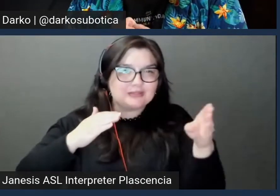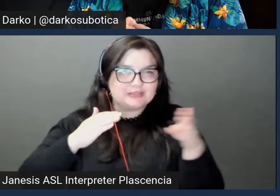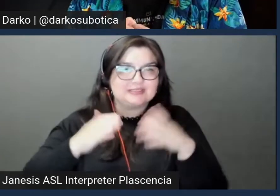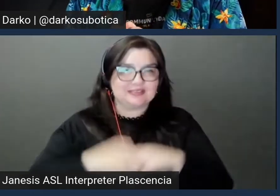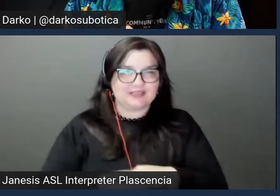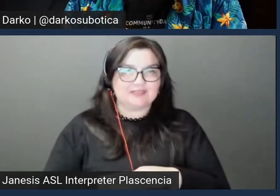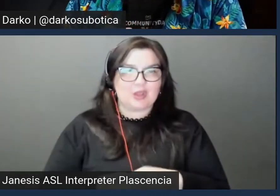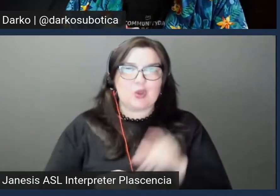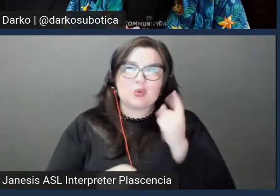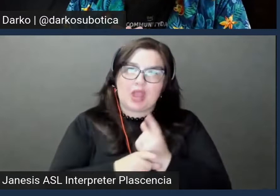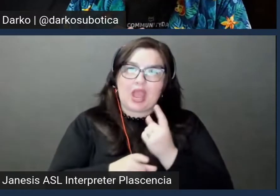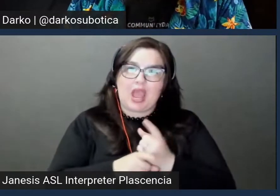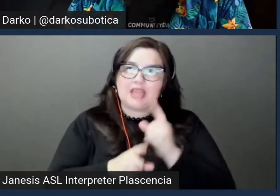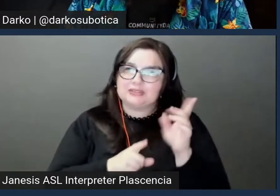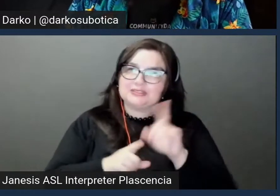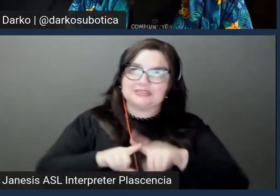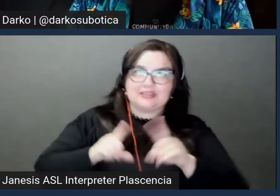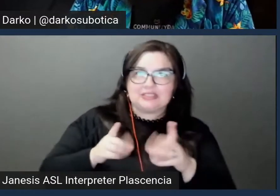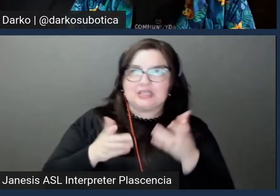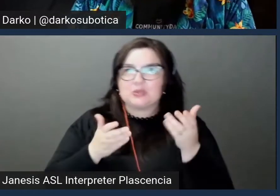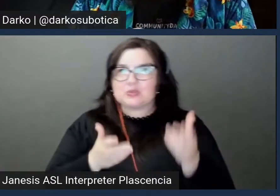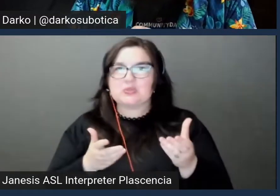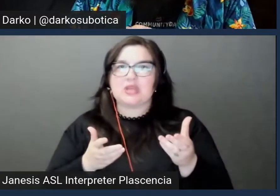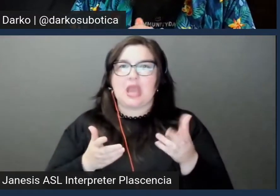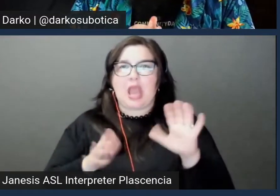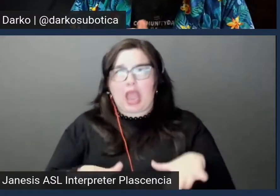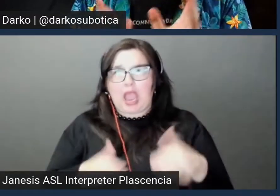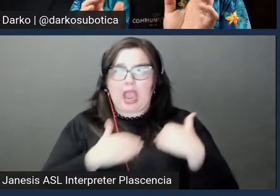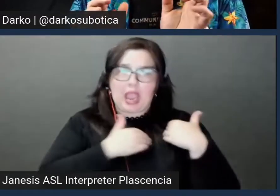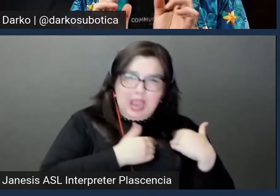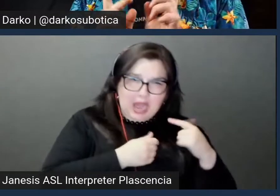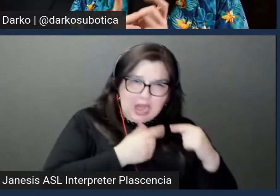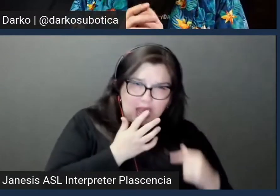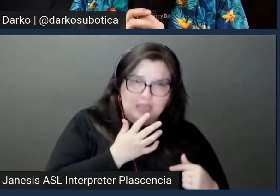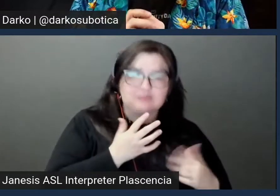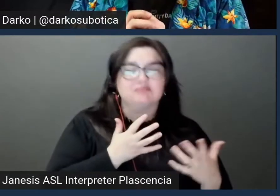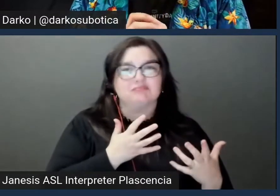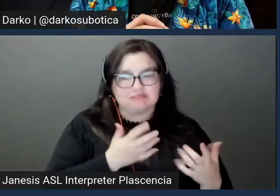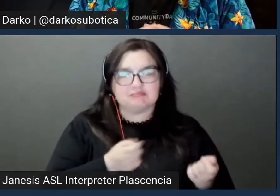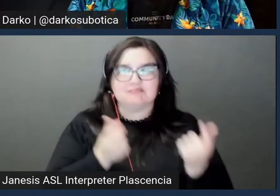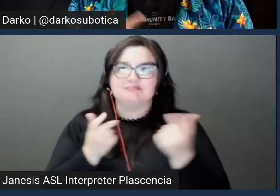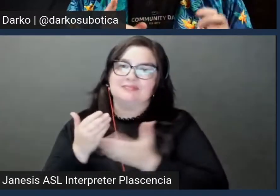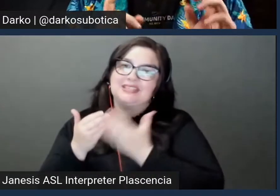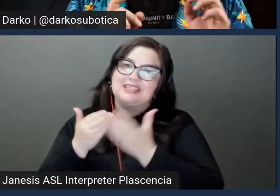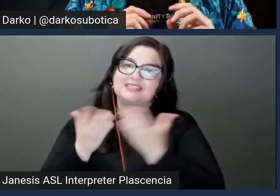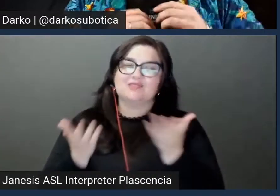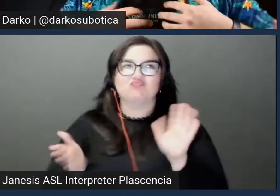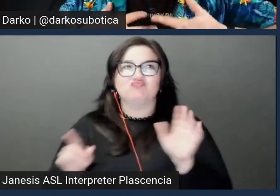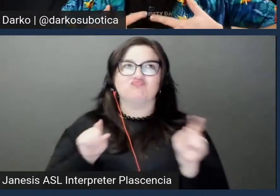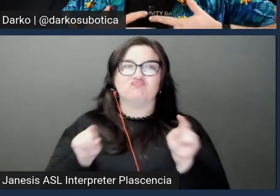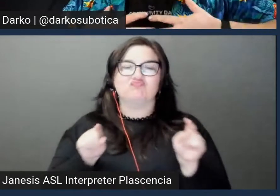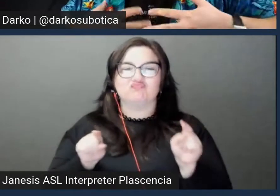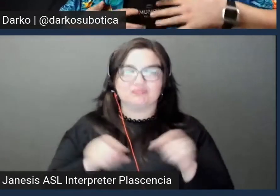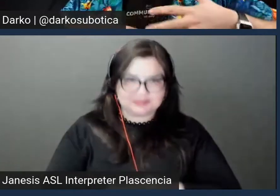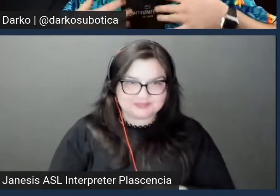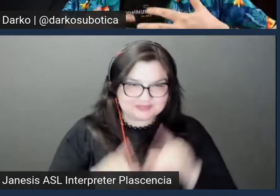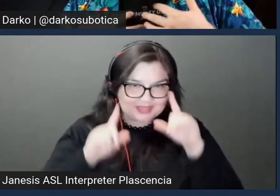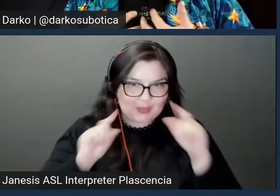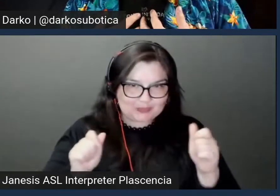the undifferentiated heavy lifting is removed here. (speaking faintly) Yeah, exactly. So I think as a developer,